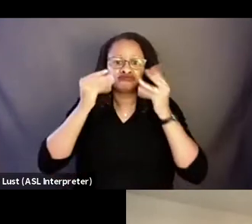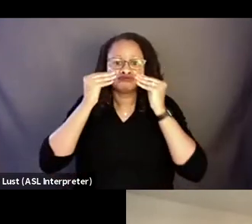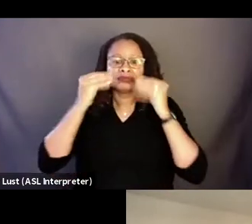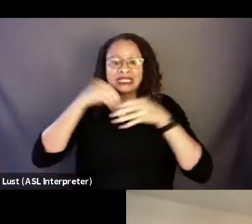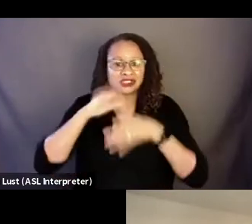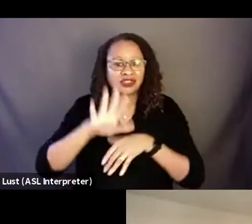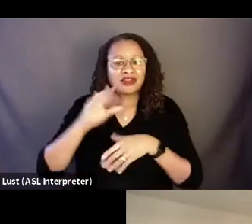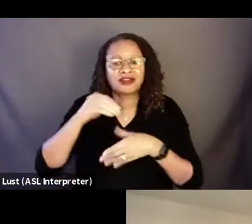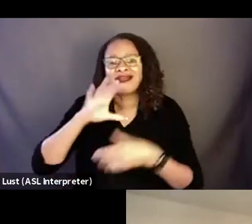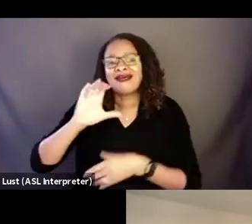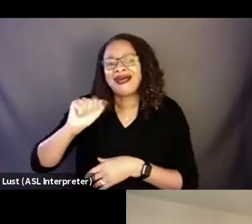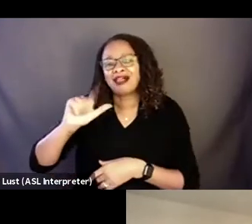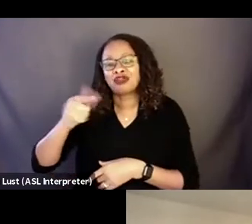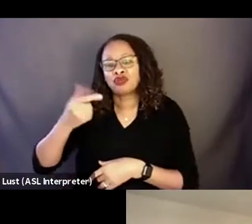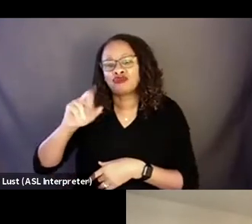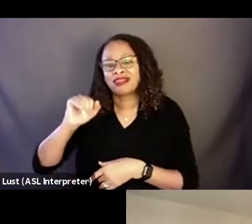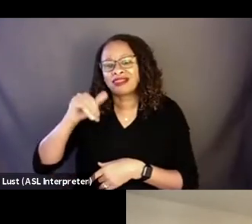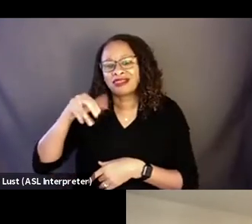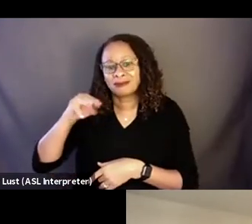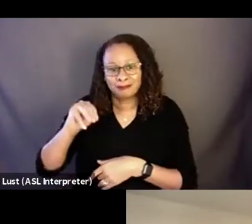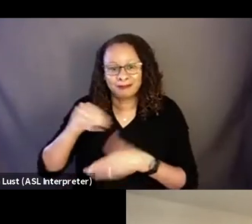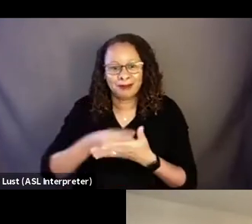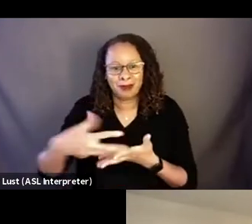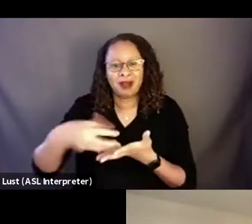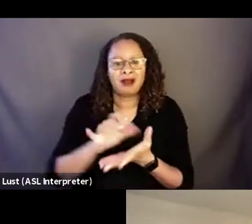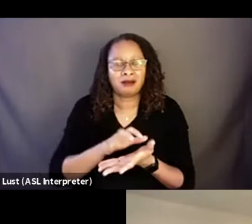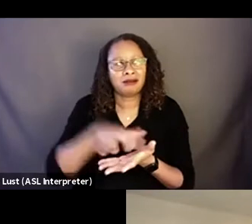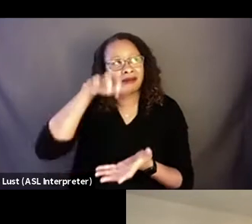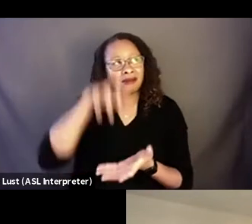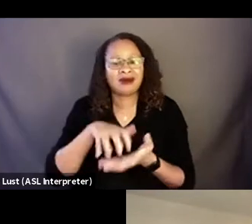to allow the machines to begin doing this deep machine learning technique